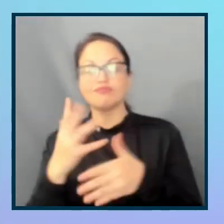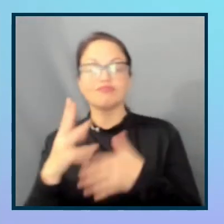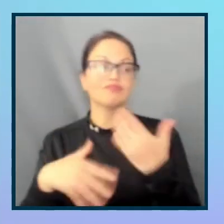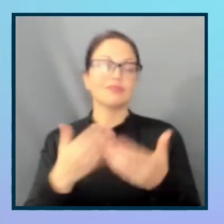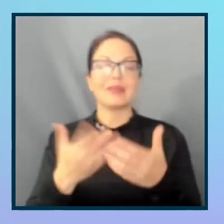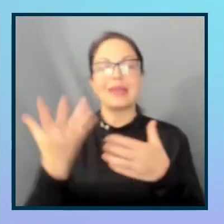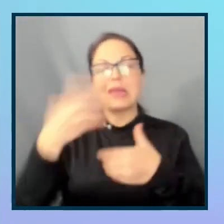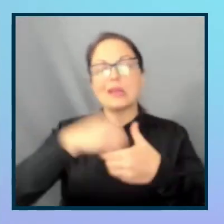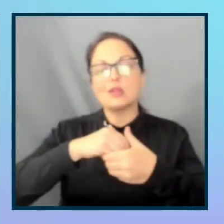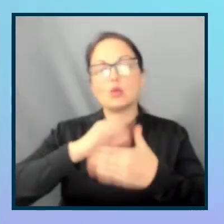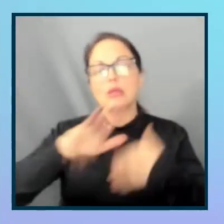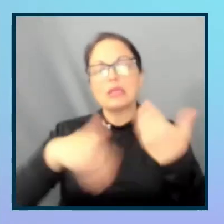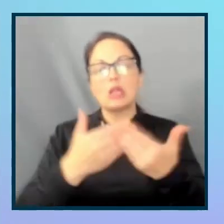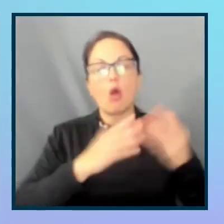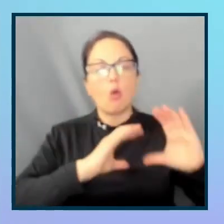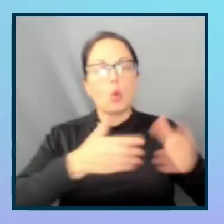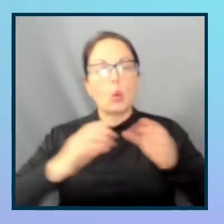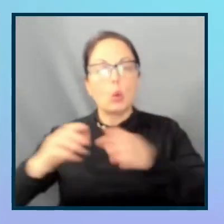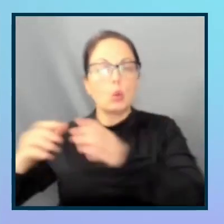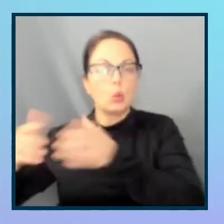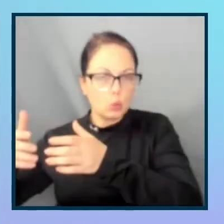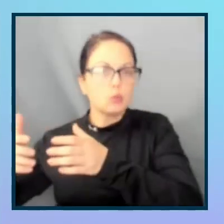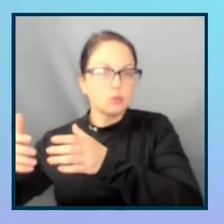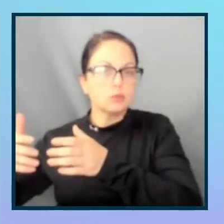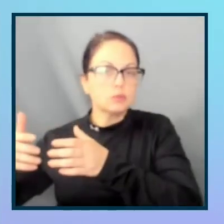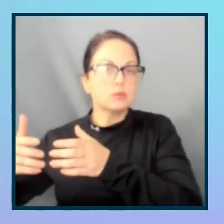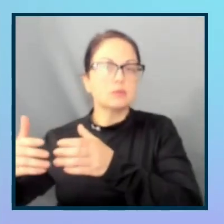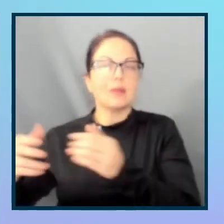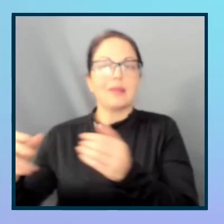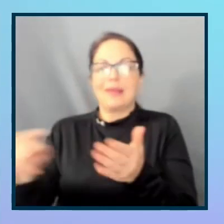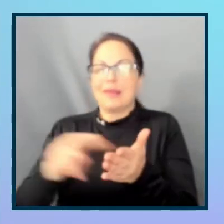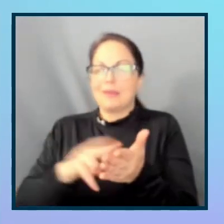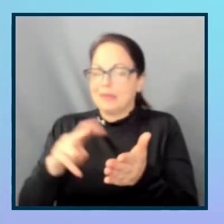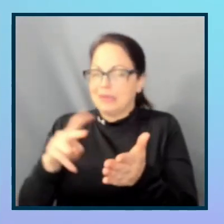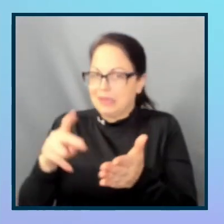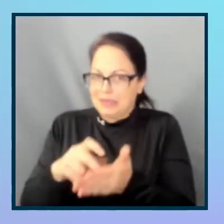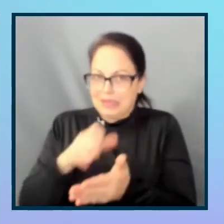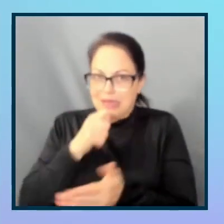No one person just sits in one of these groups.